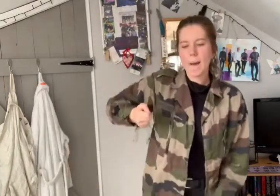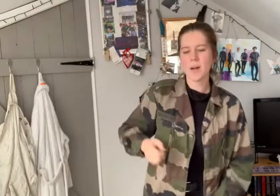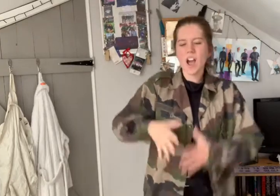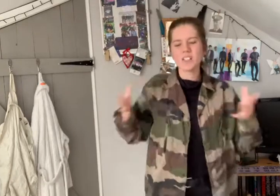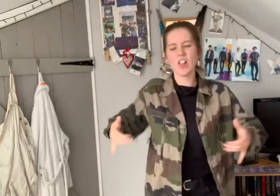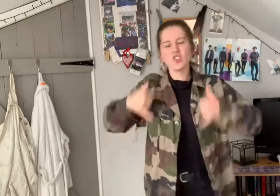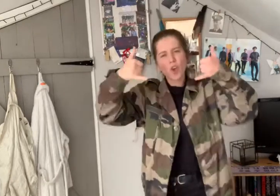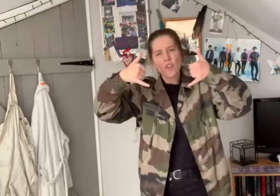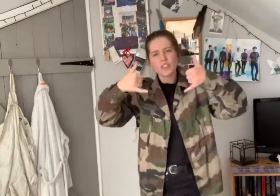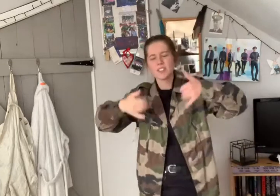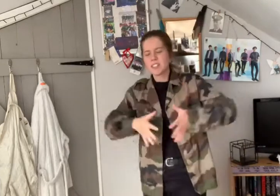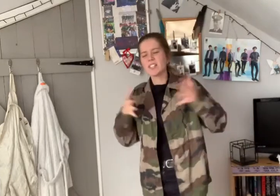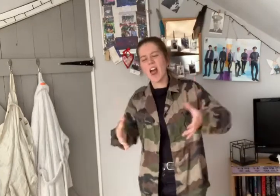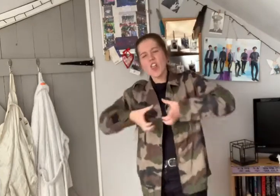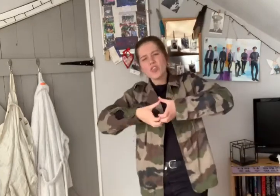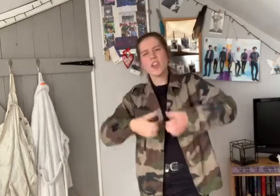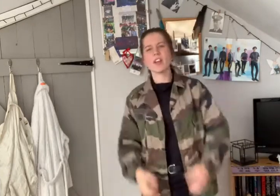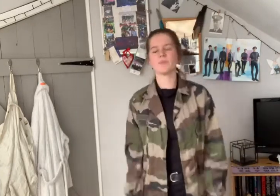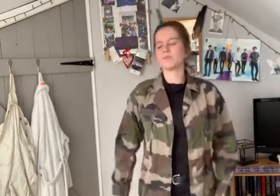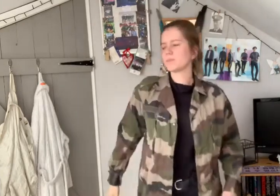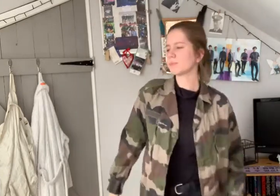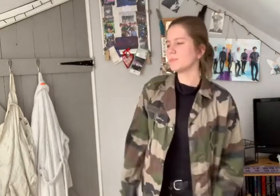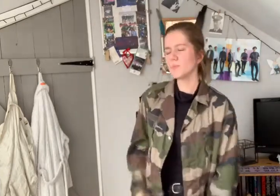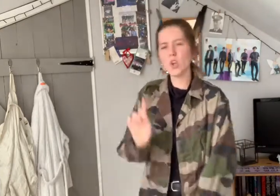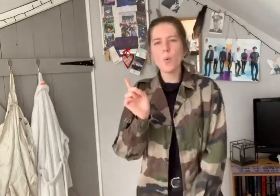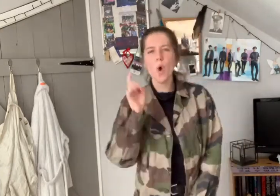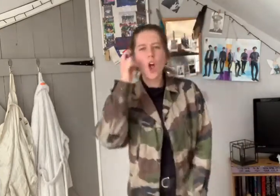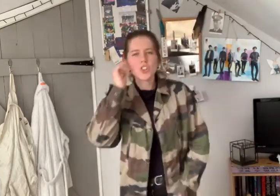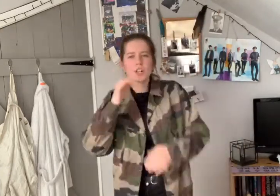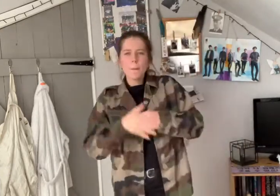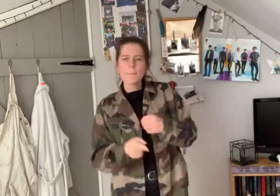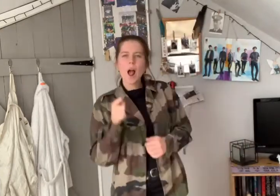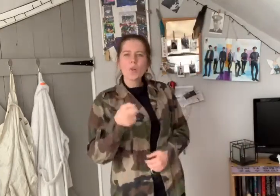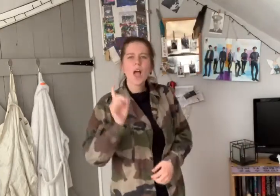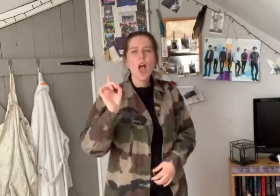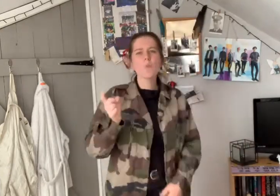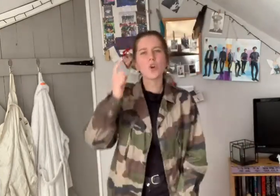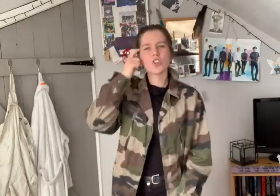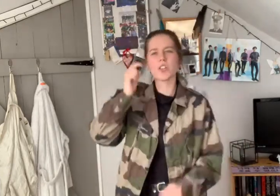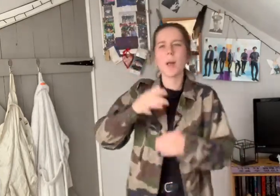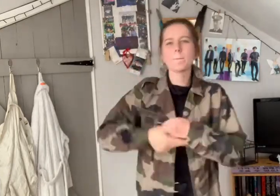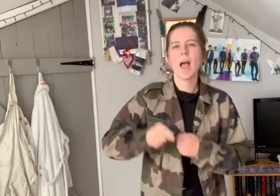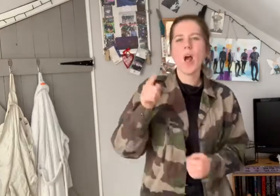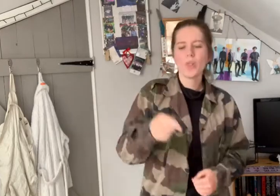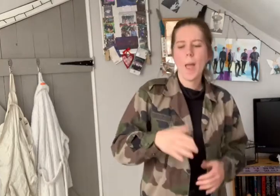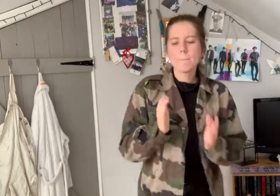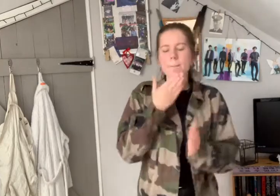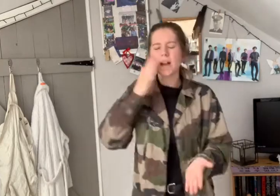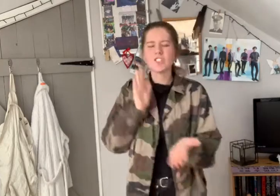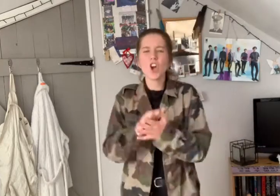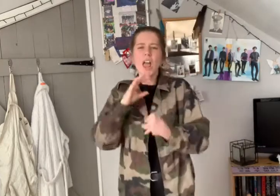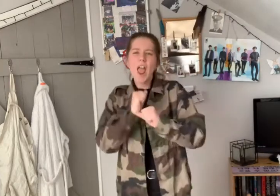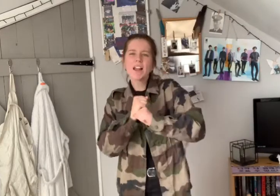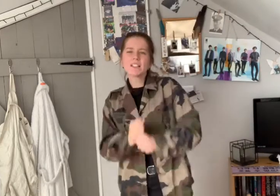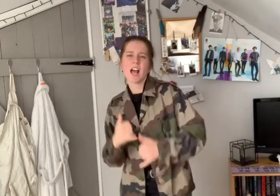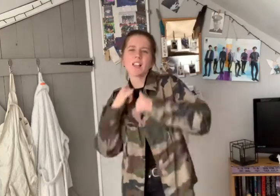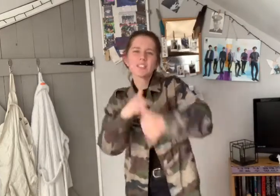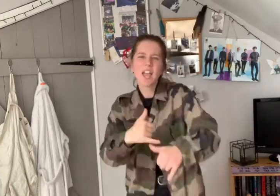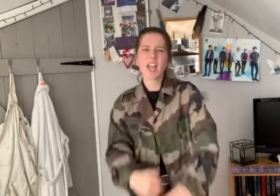It's hella trophies and it's hella thick What you think bout that? I bet it got my haters hella sick